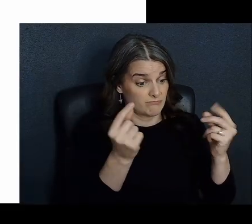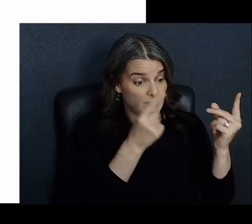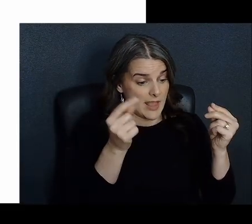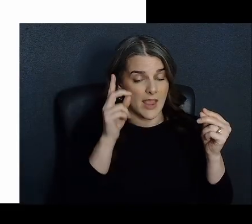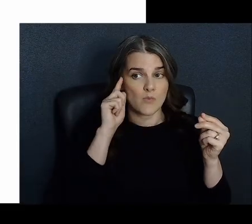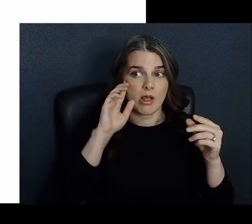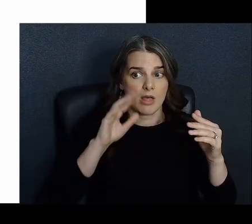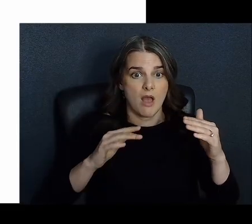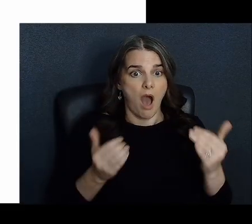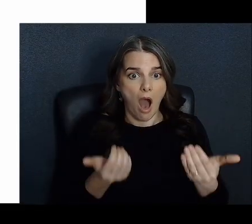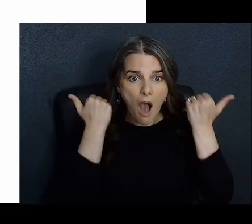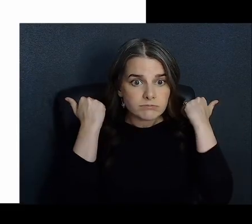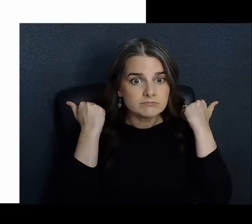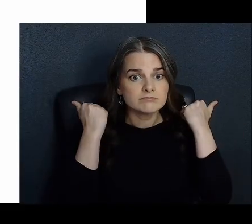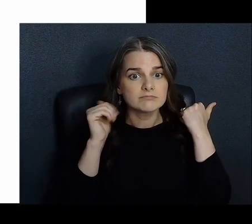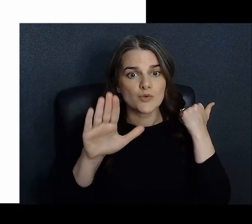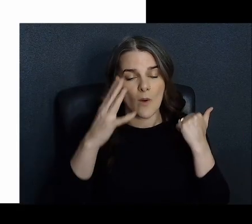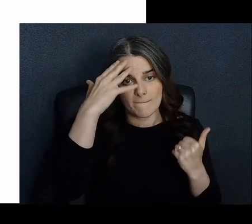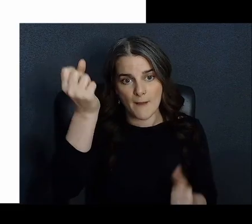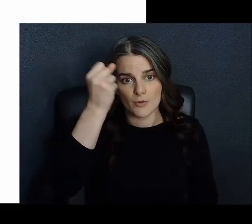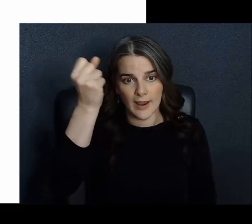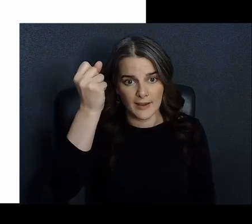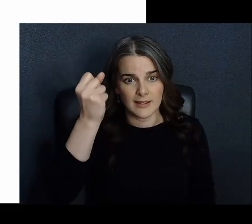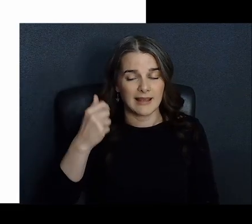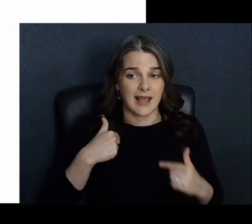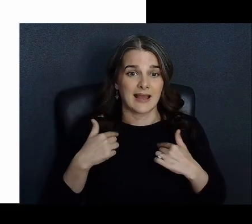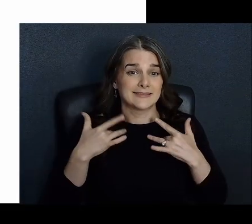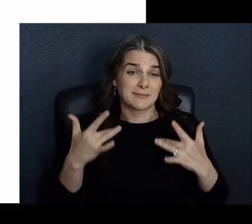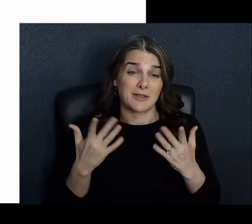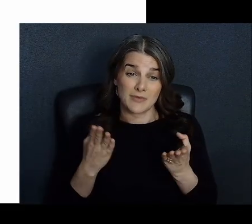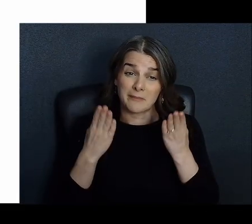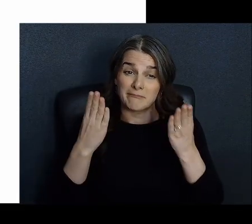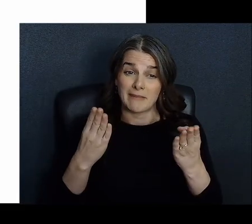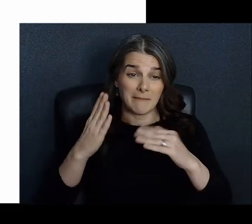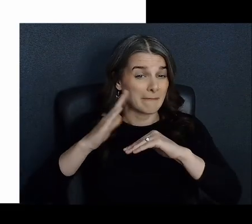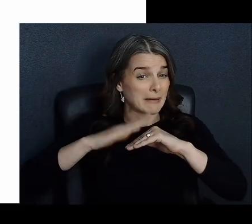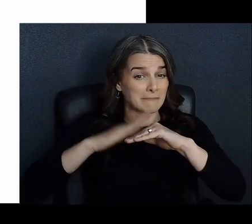So I usually recommend a minimum of 16 gigabytes of RAM